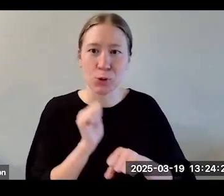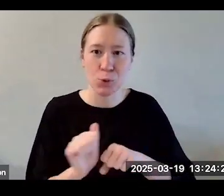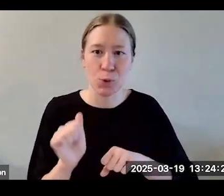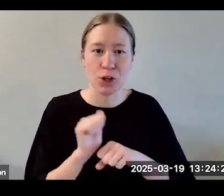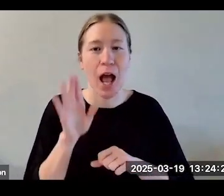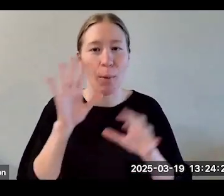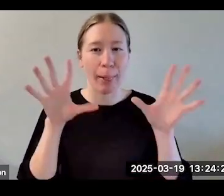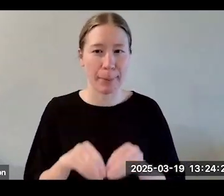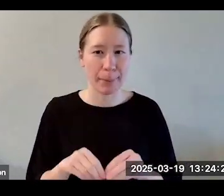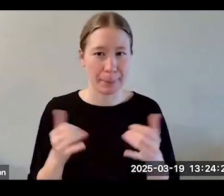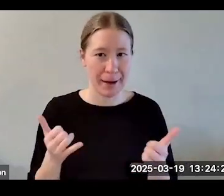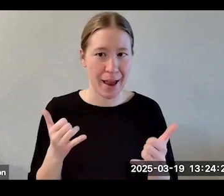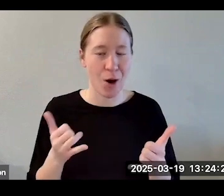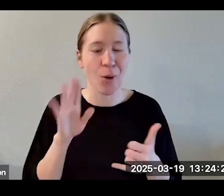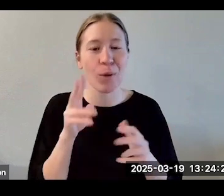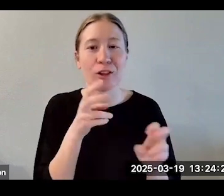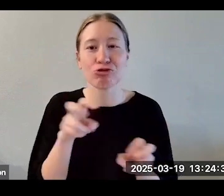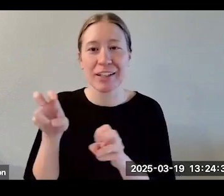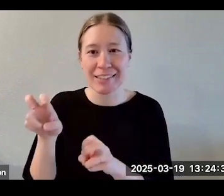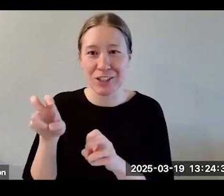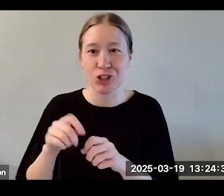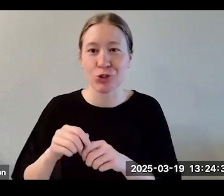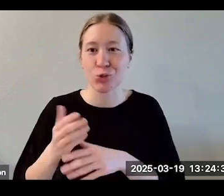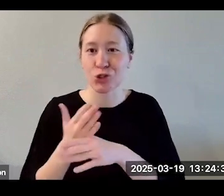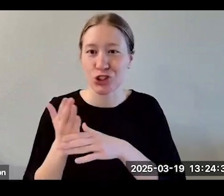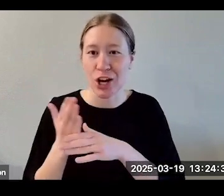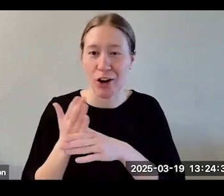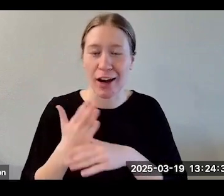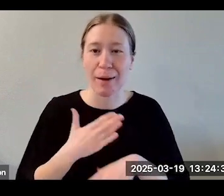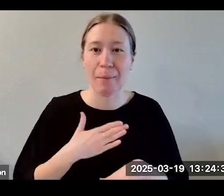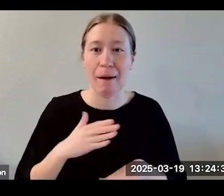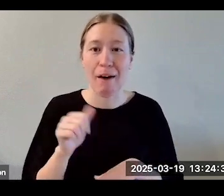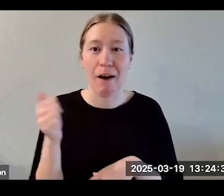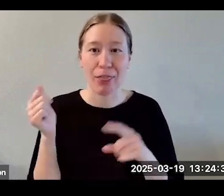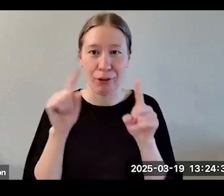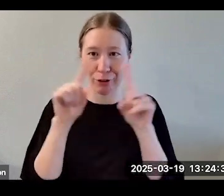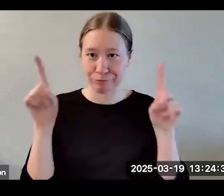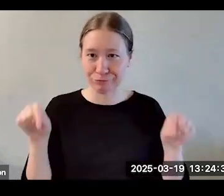and I'm going to transition over to sharing my document here.